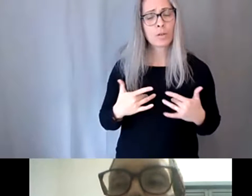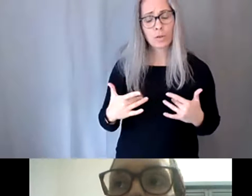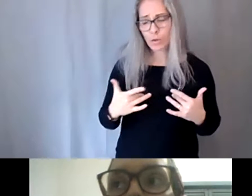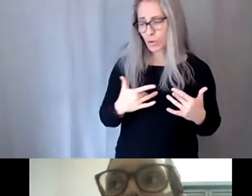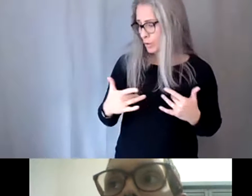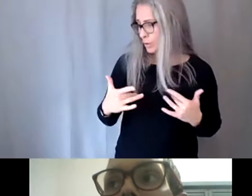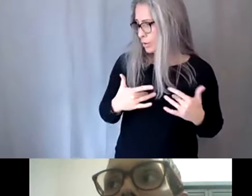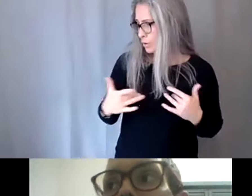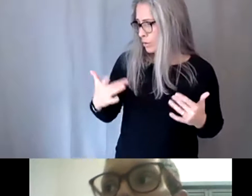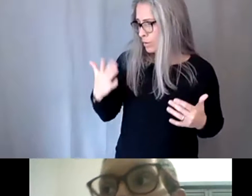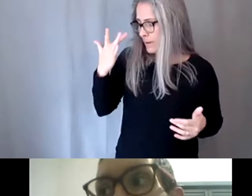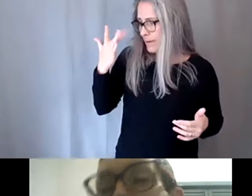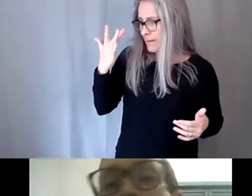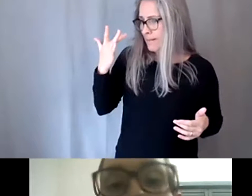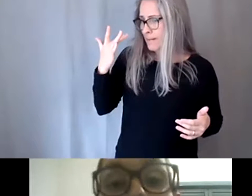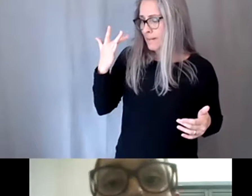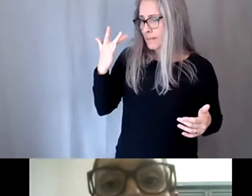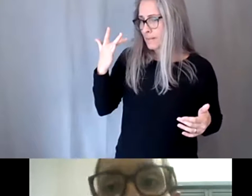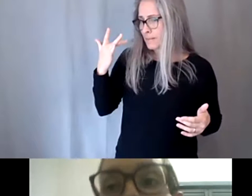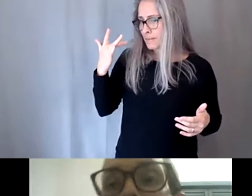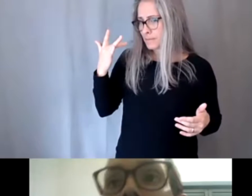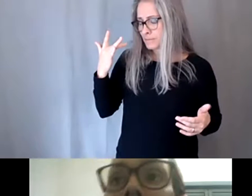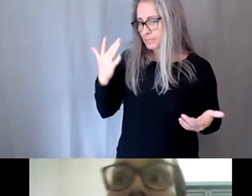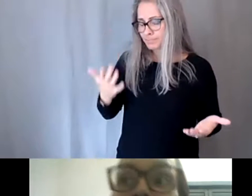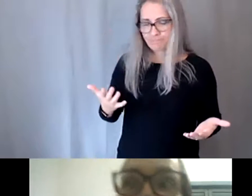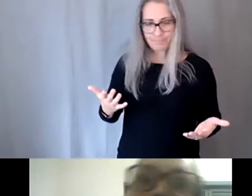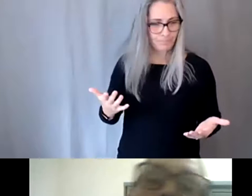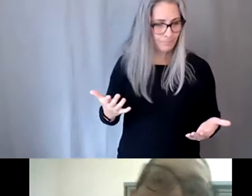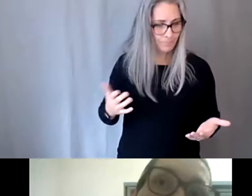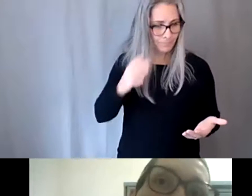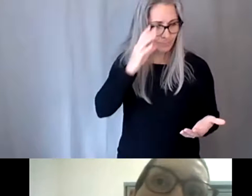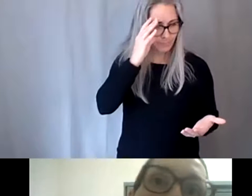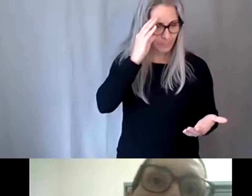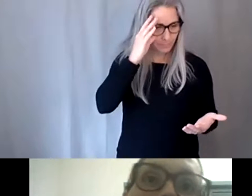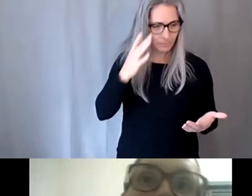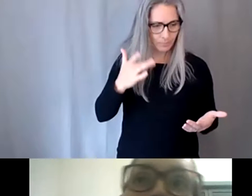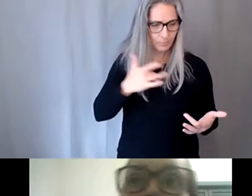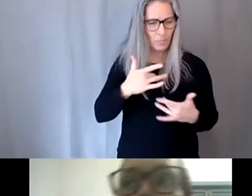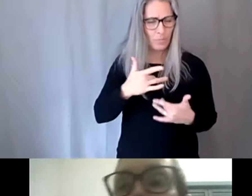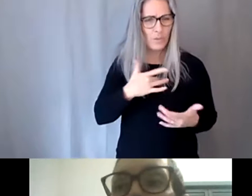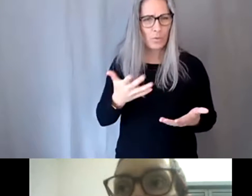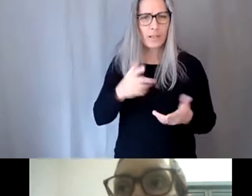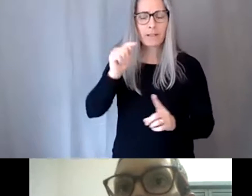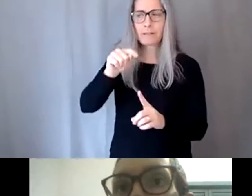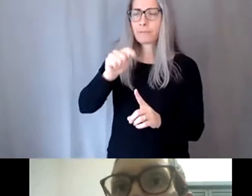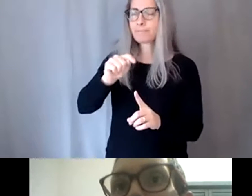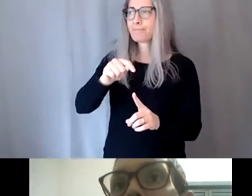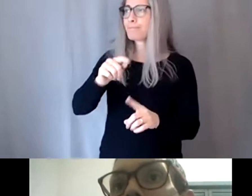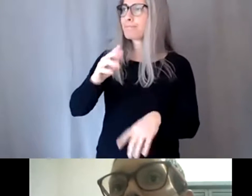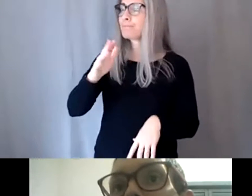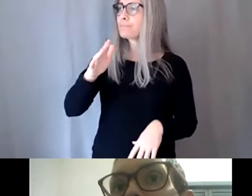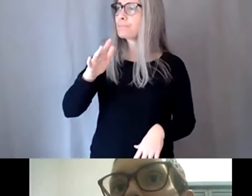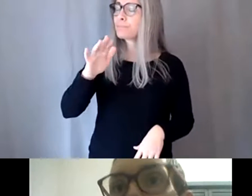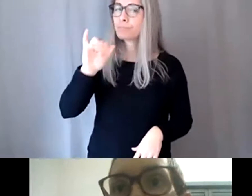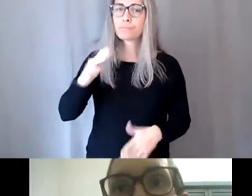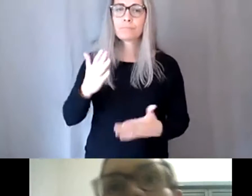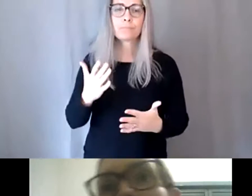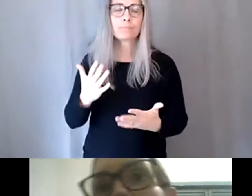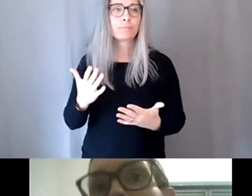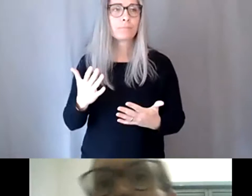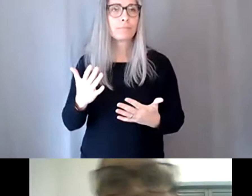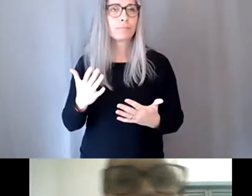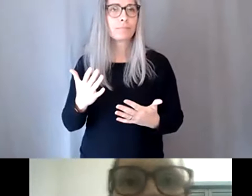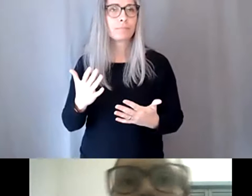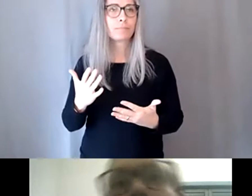proposals that are trying to make the health disability